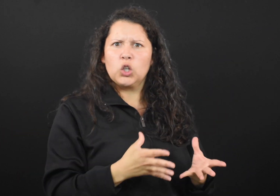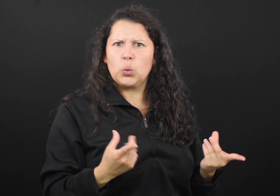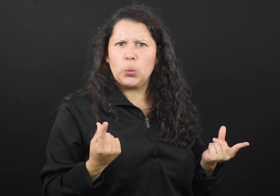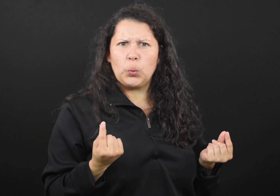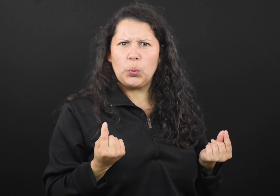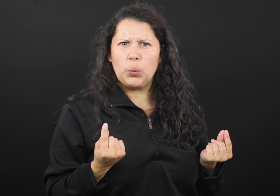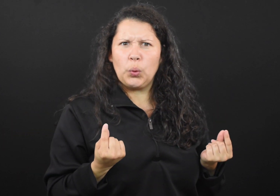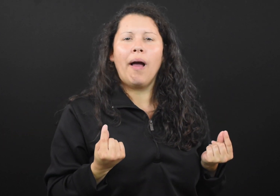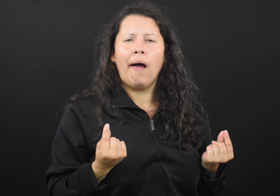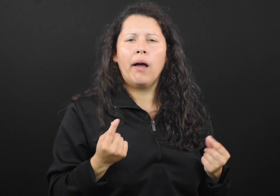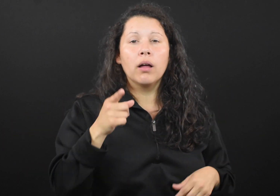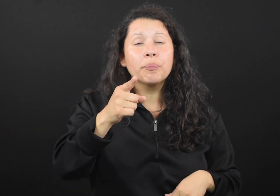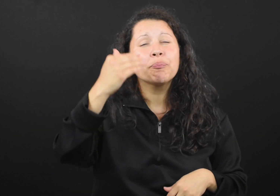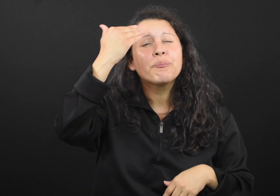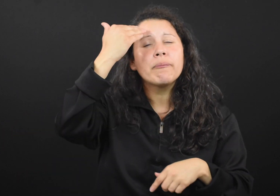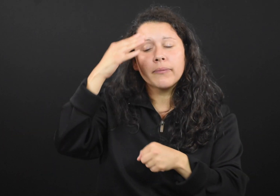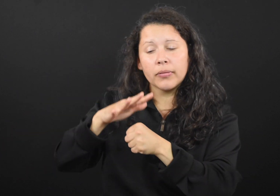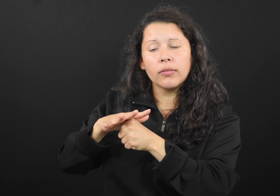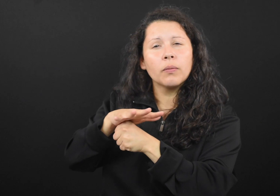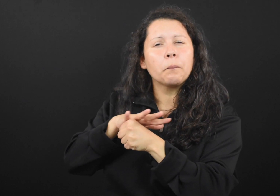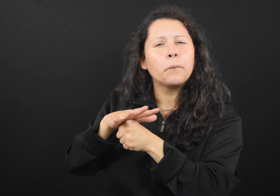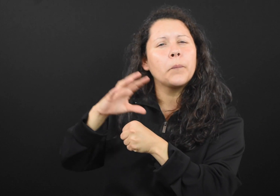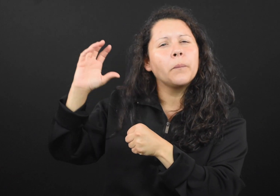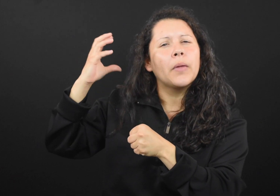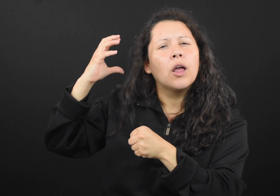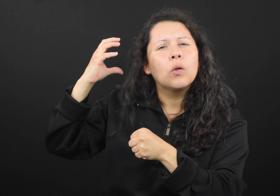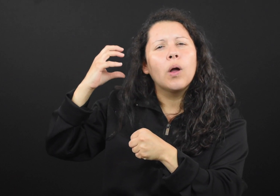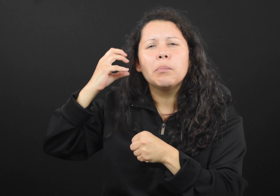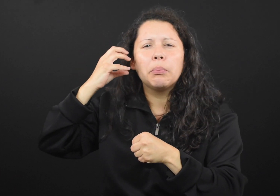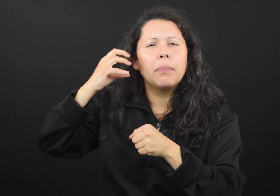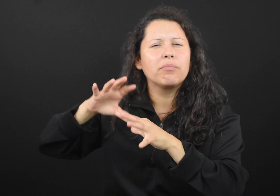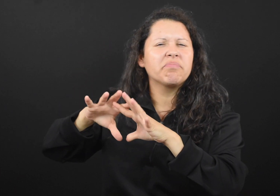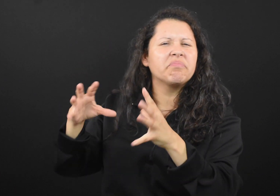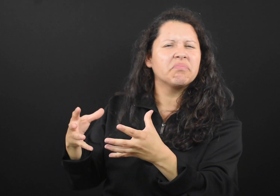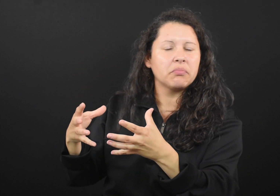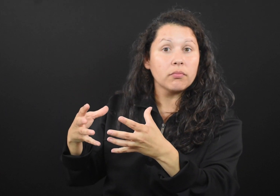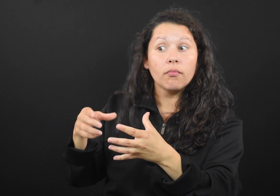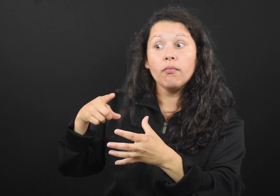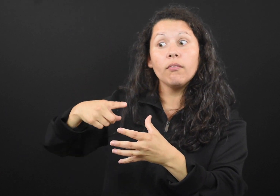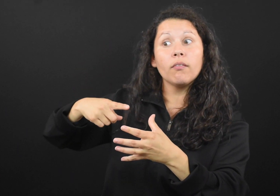They have also conducted interviews and appeared on local radio stations